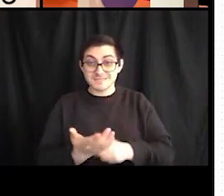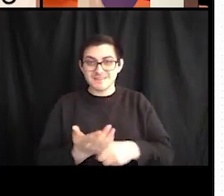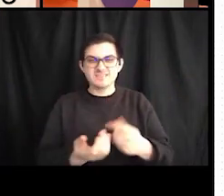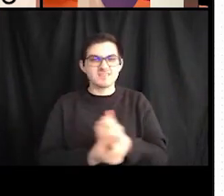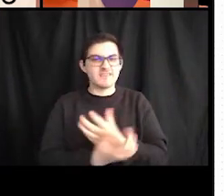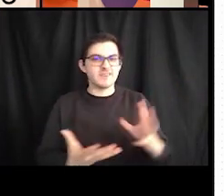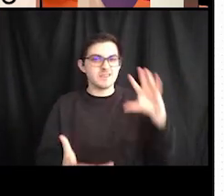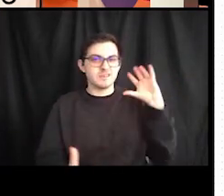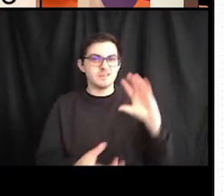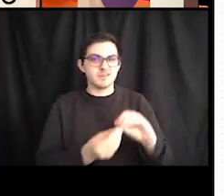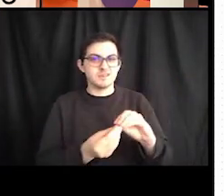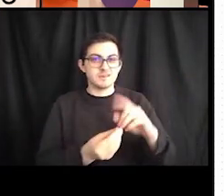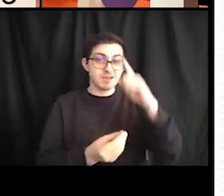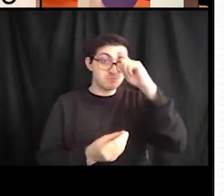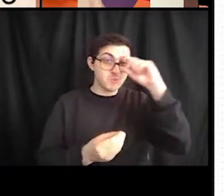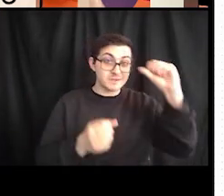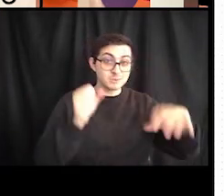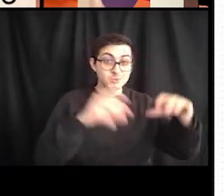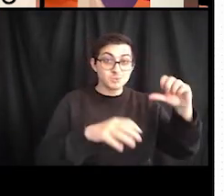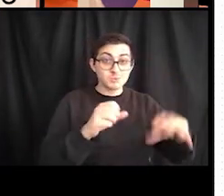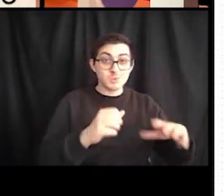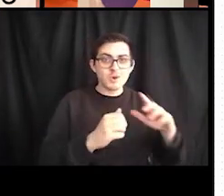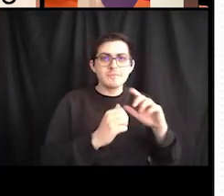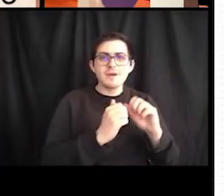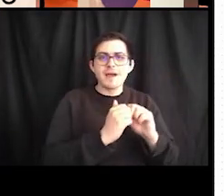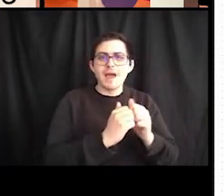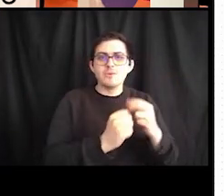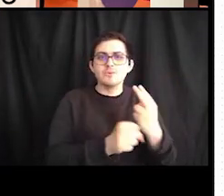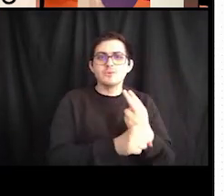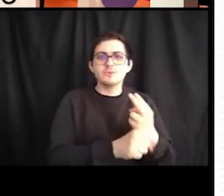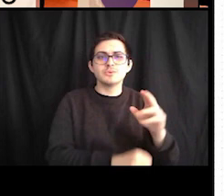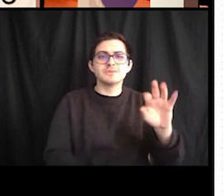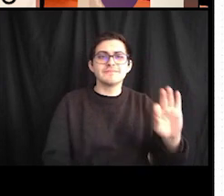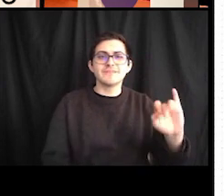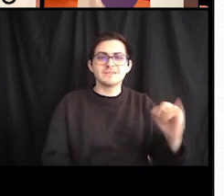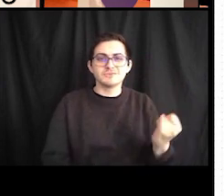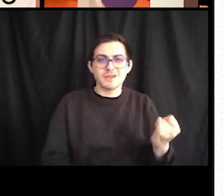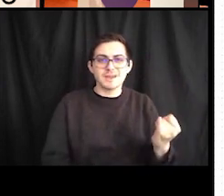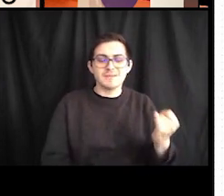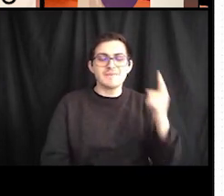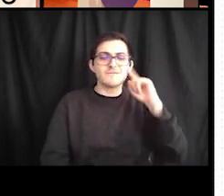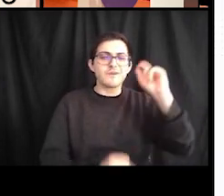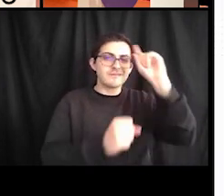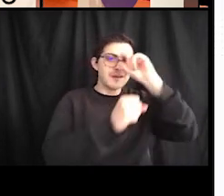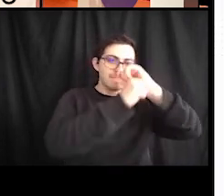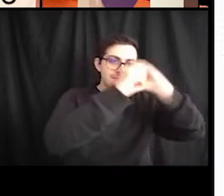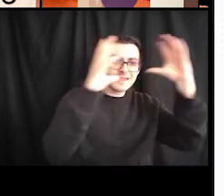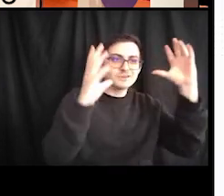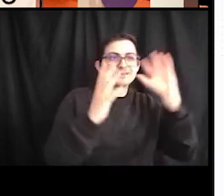is how you can use FigJam for icebreakers, ideation, and diagramming. And then when you move on to the design phase,